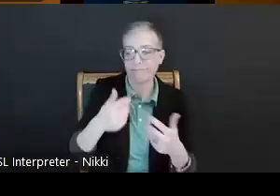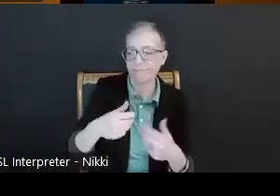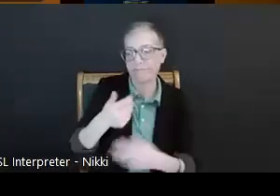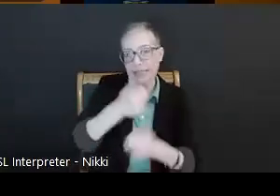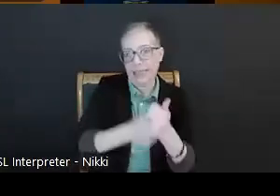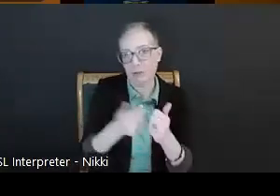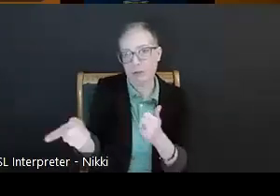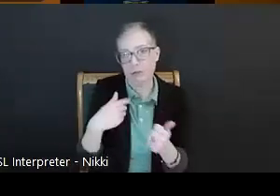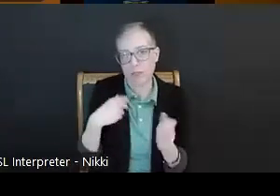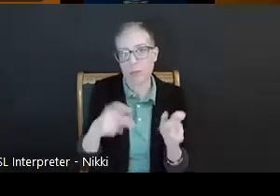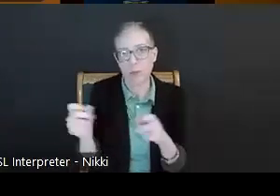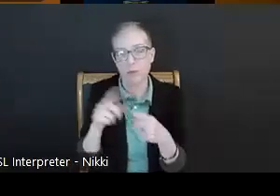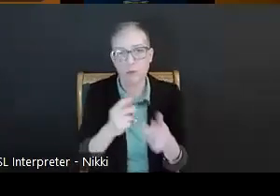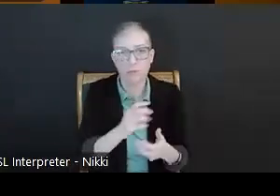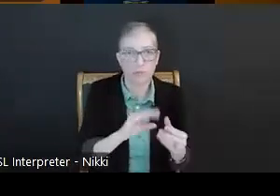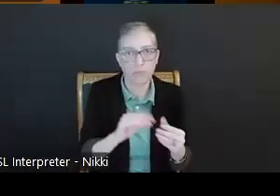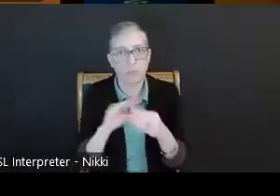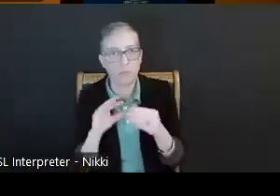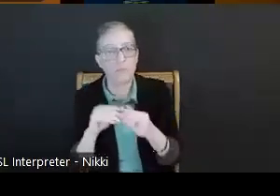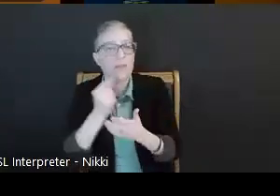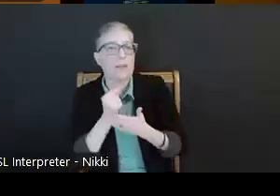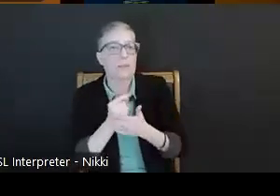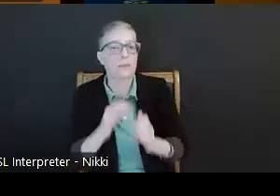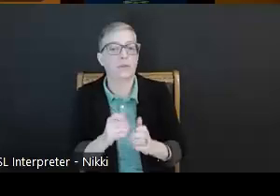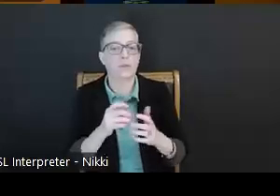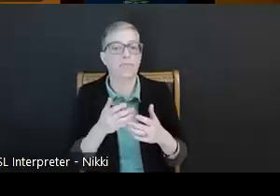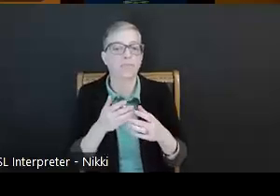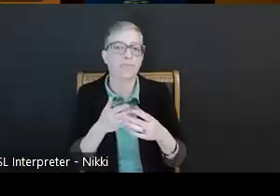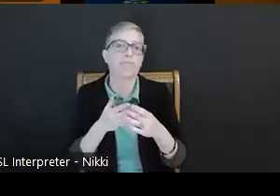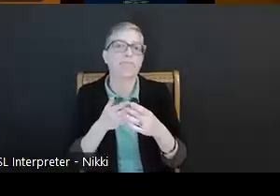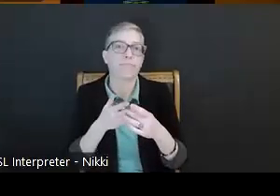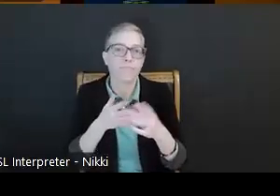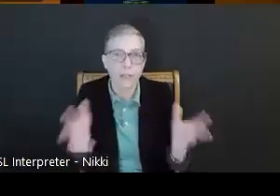of guide and guide for deeper reflection over time and then Session 8 was kind of